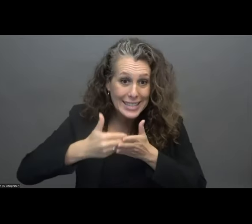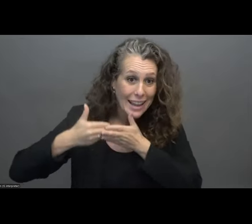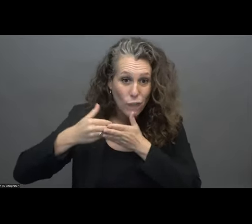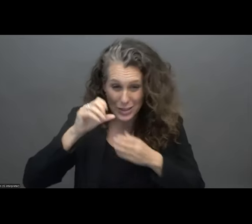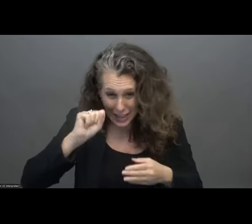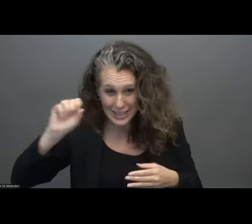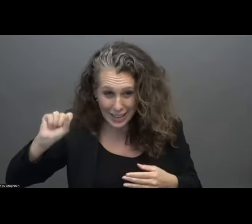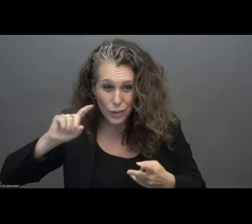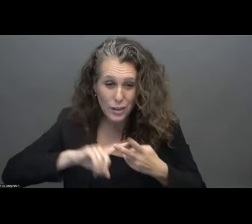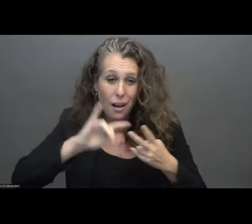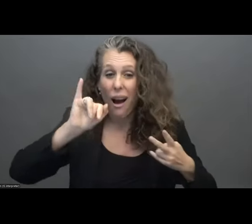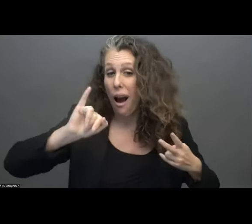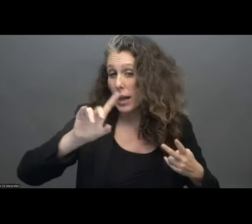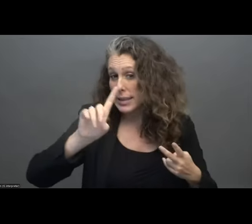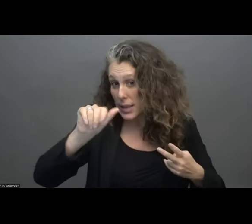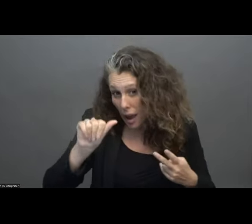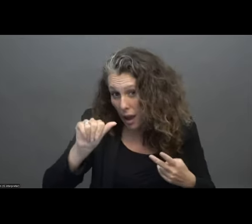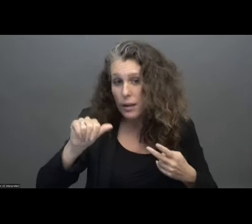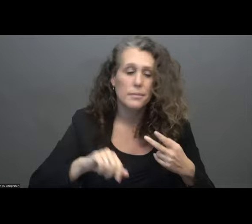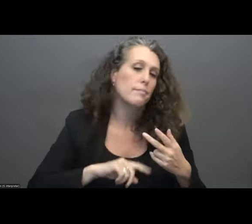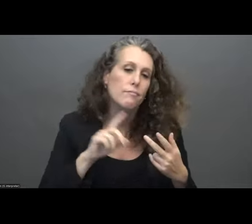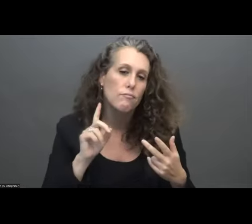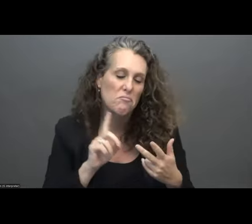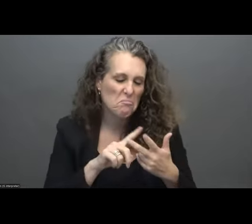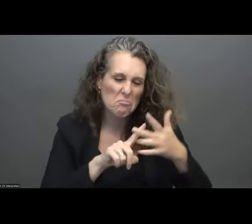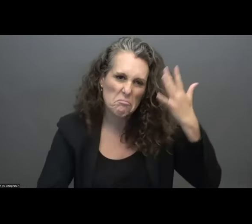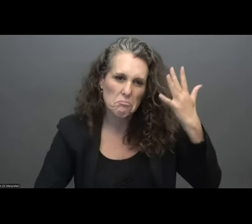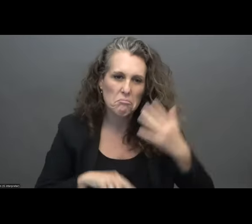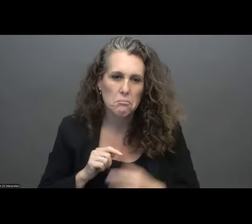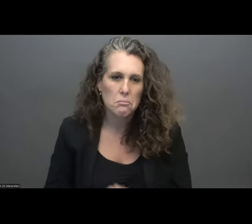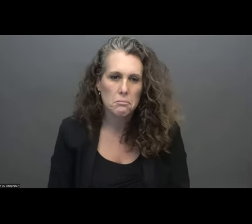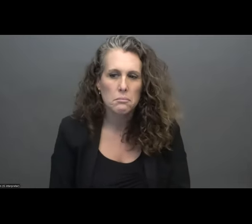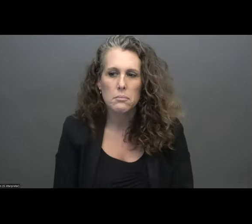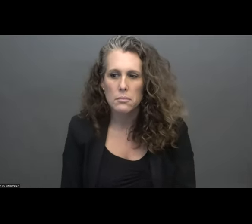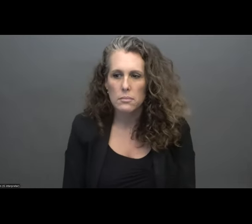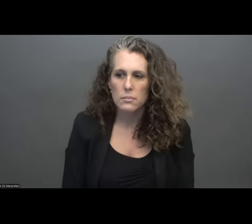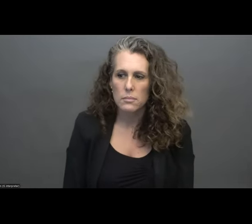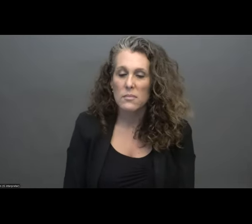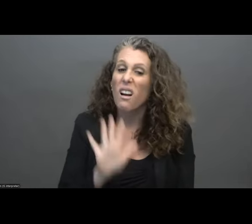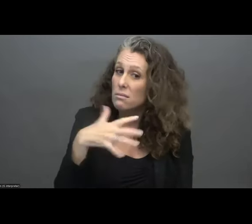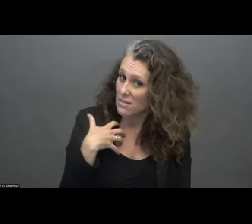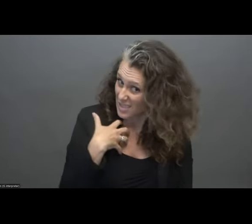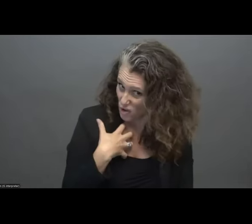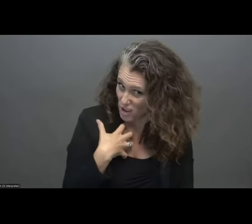Disability Alliance, and others. 16:41:16 And, interestingly, for organizations